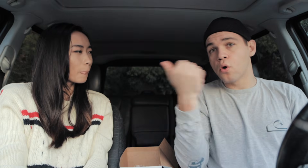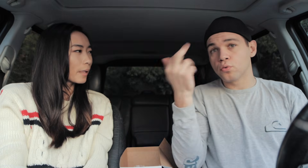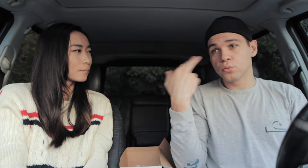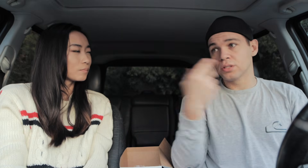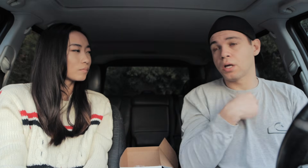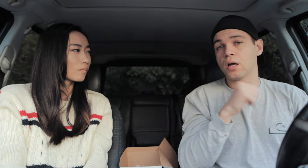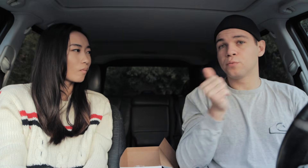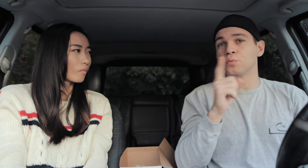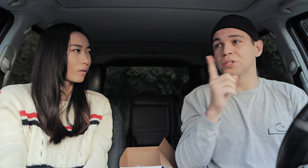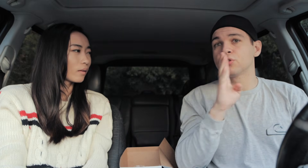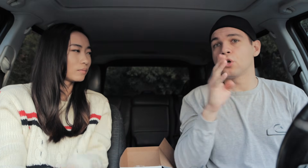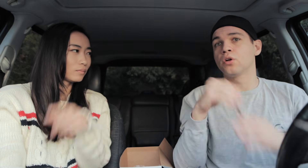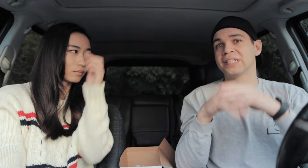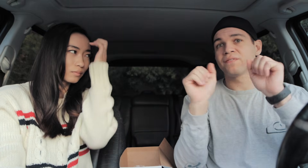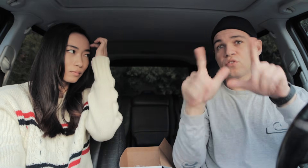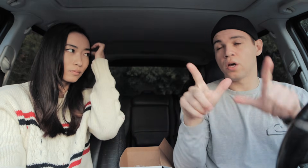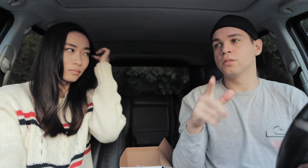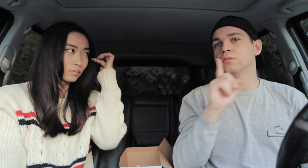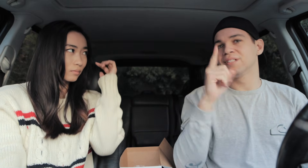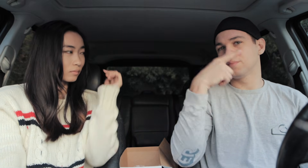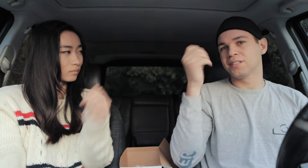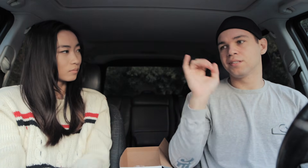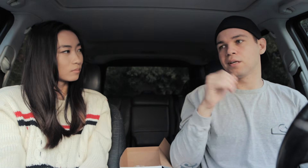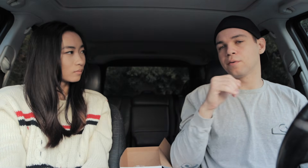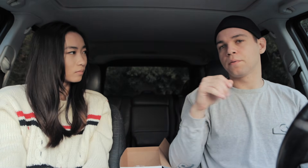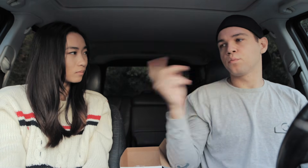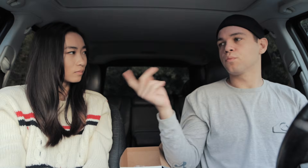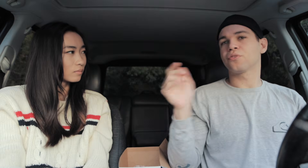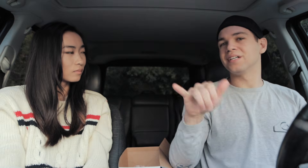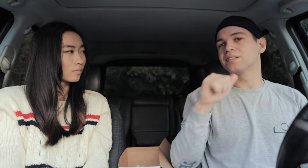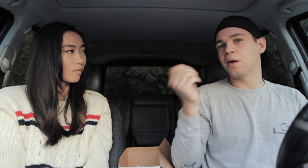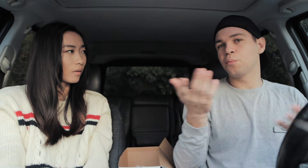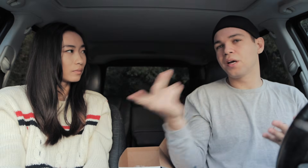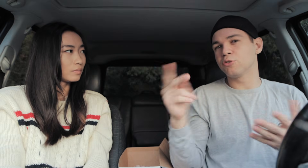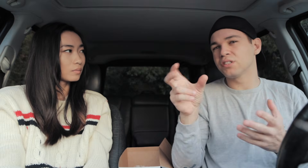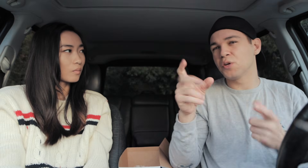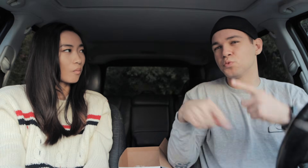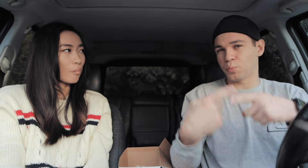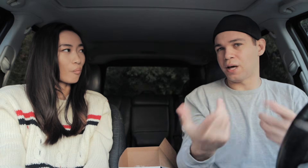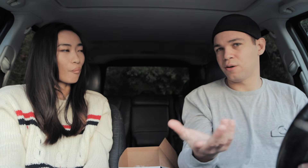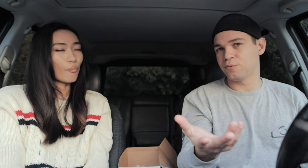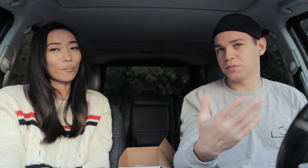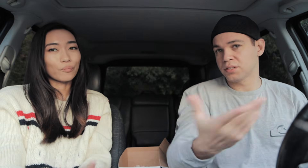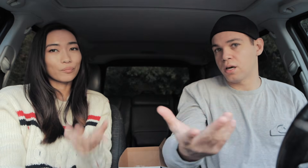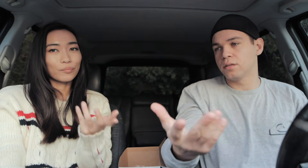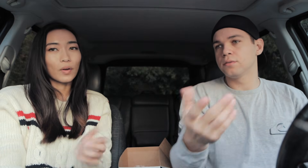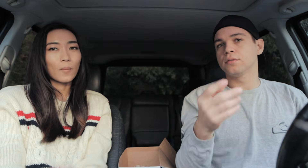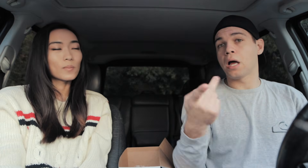Another reason why I don't really talk in the vlogs is because that's not what our channel is about it's not